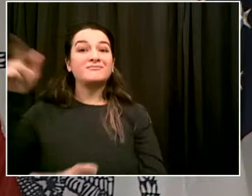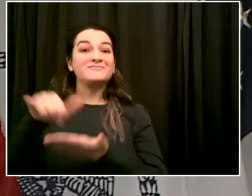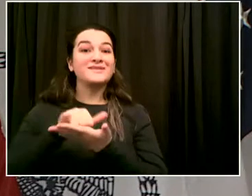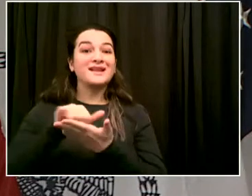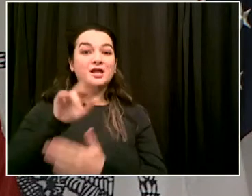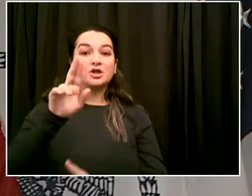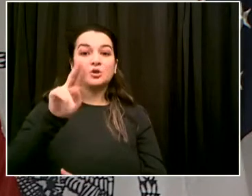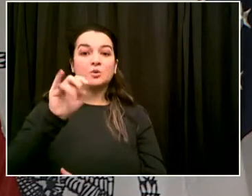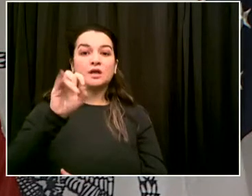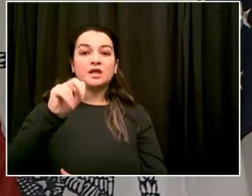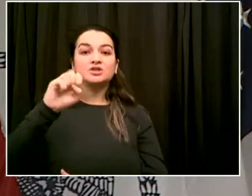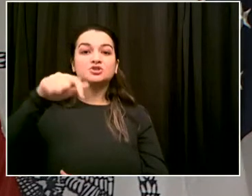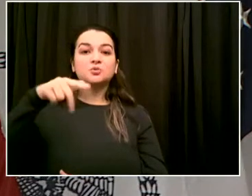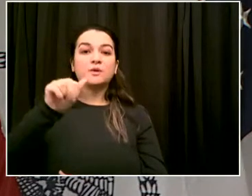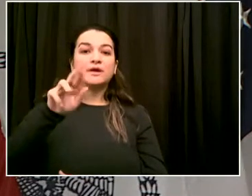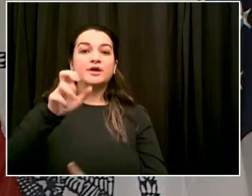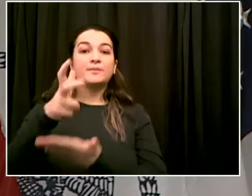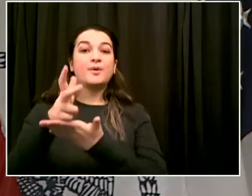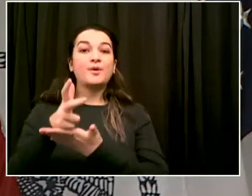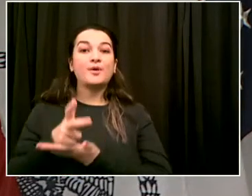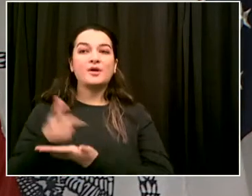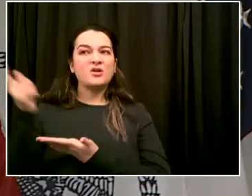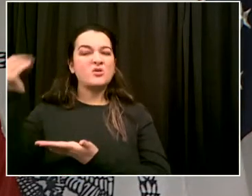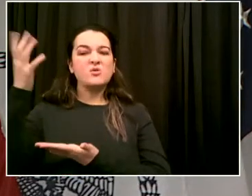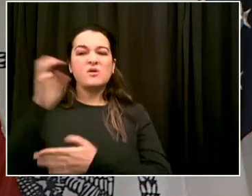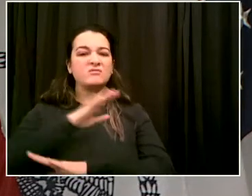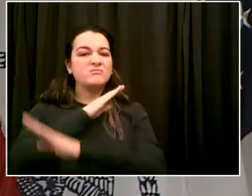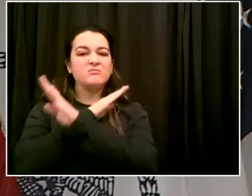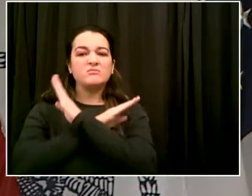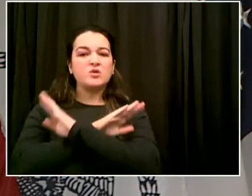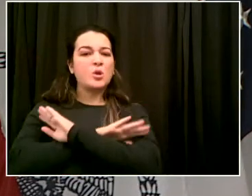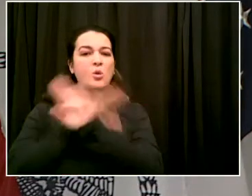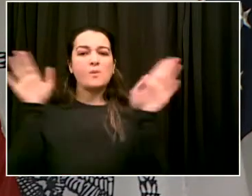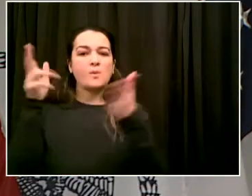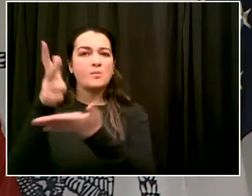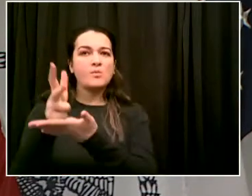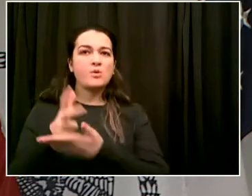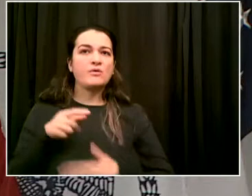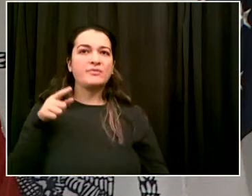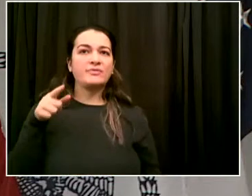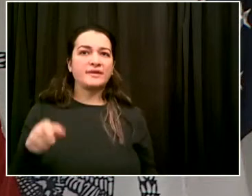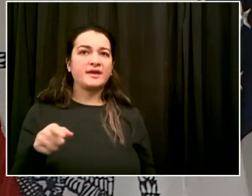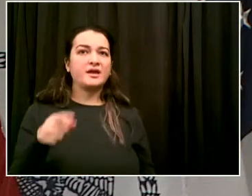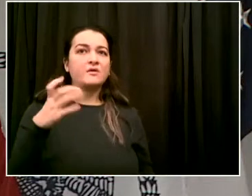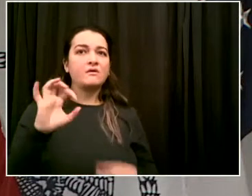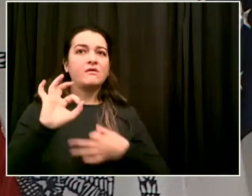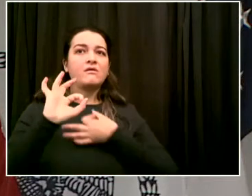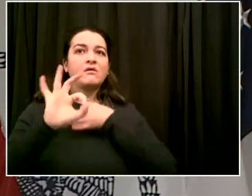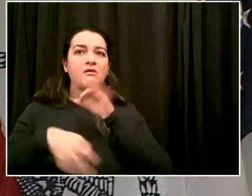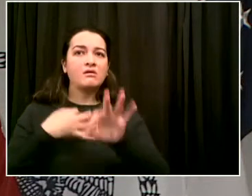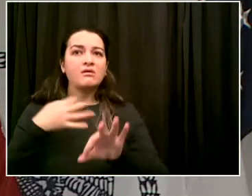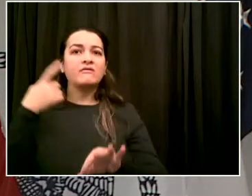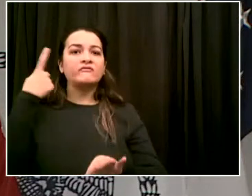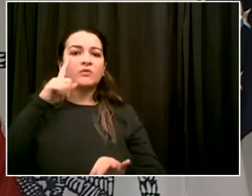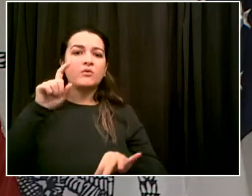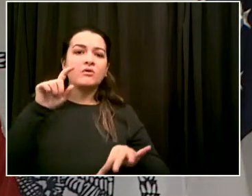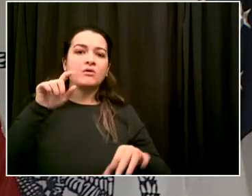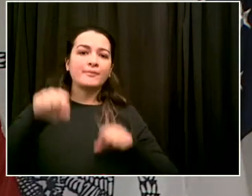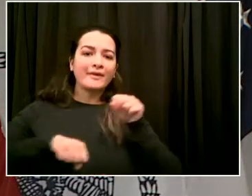Reporter: I' MM VERYRY INTERESTED I HAVE NOT SEEN